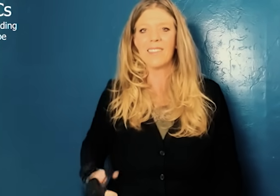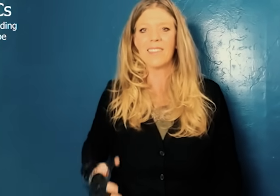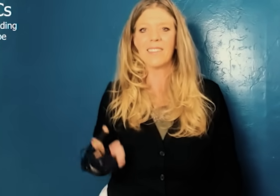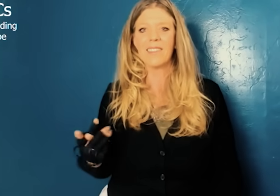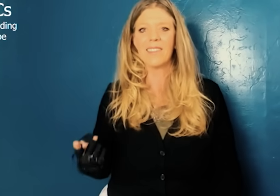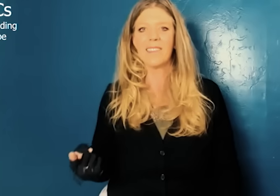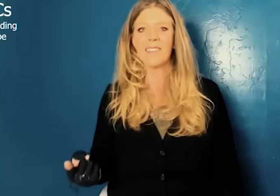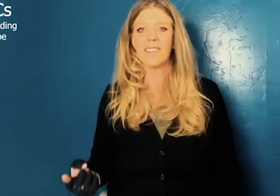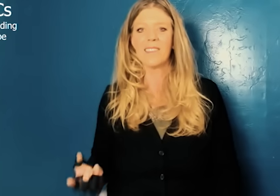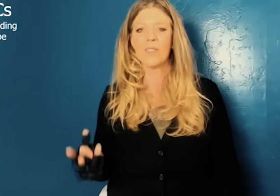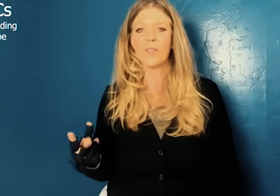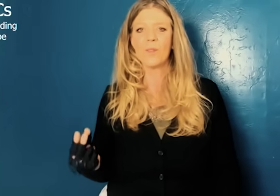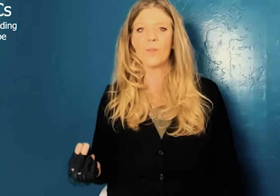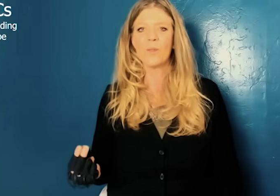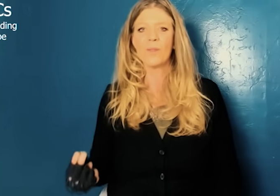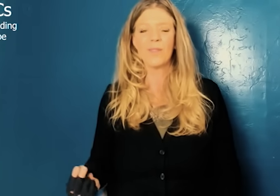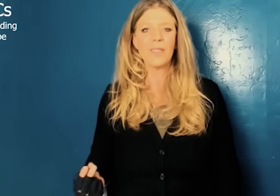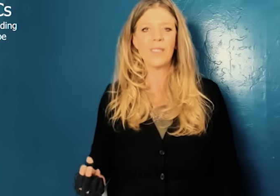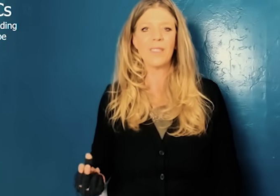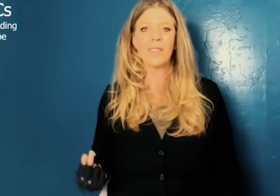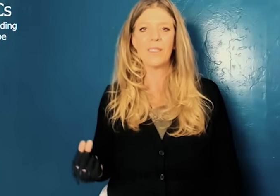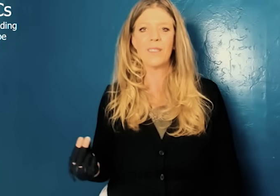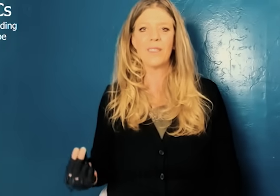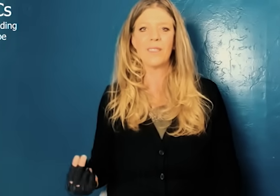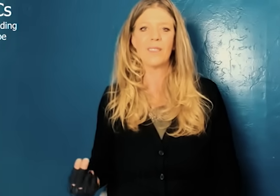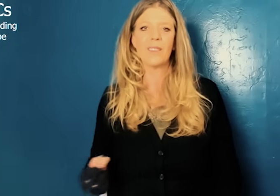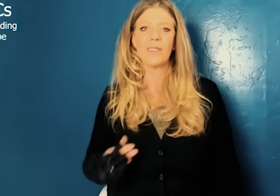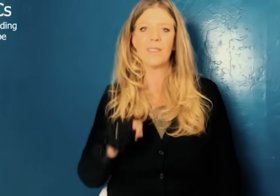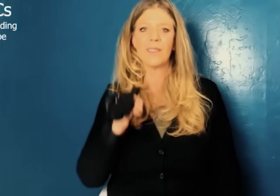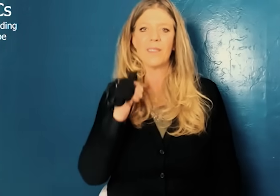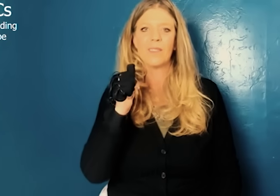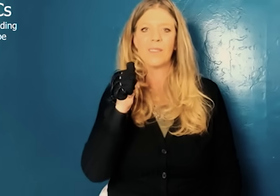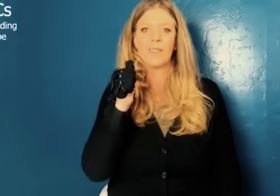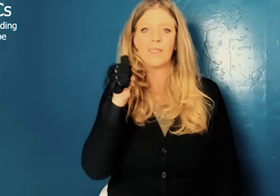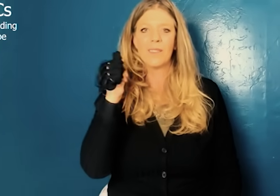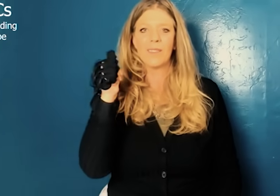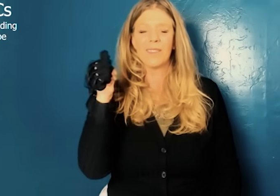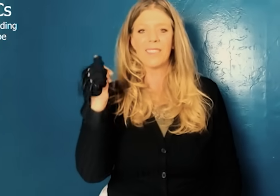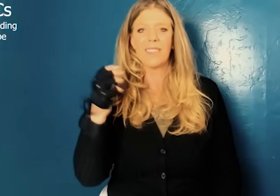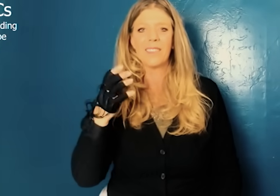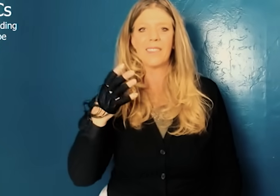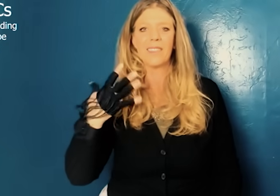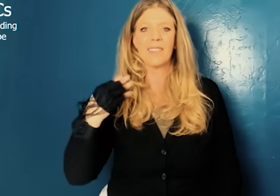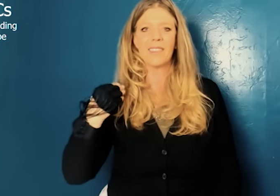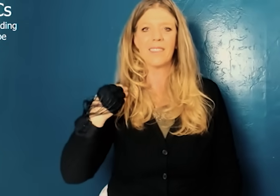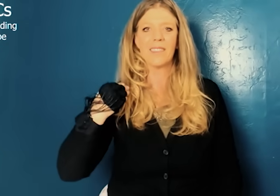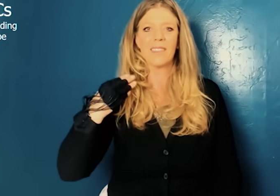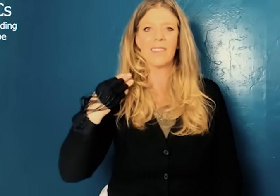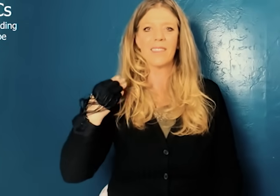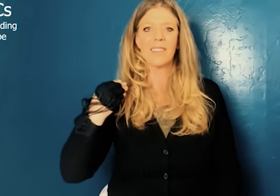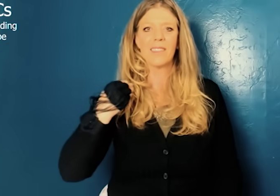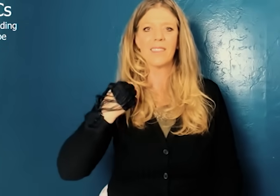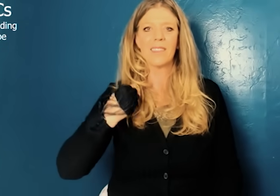is you do not